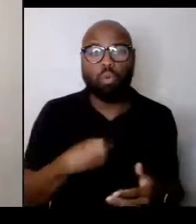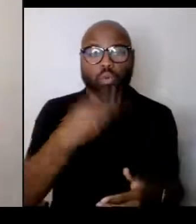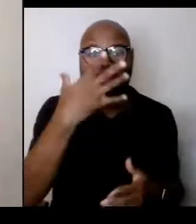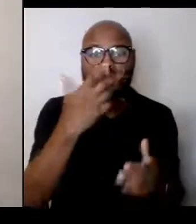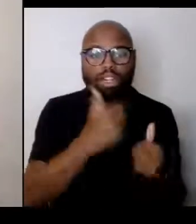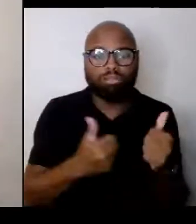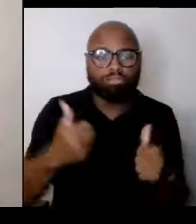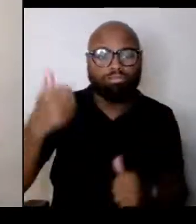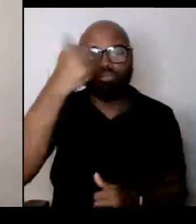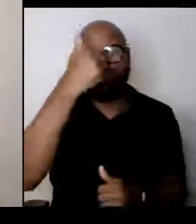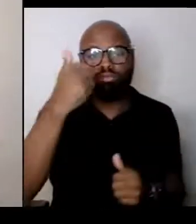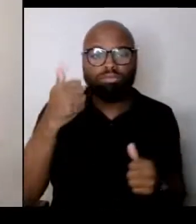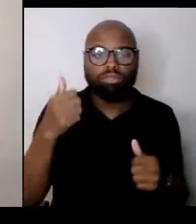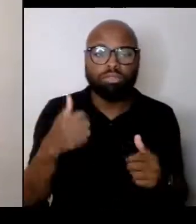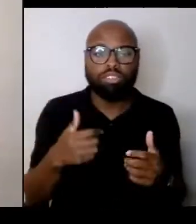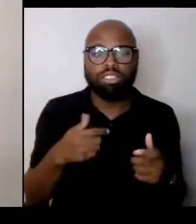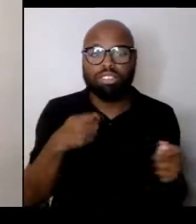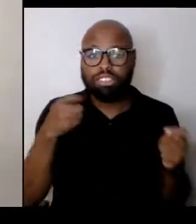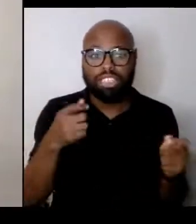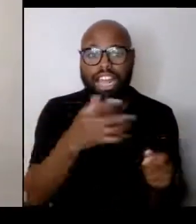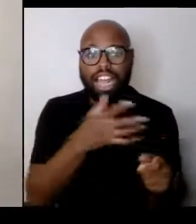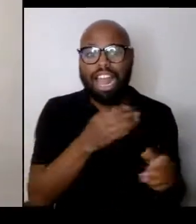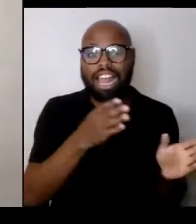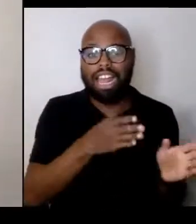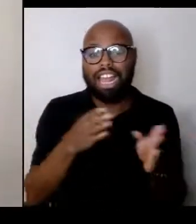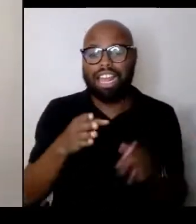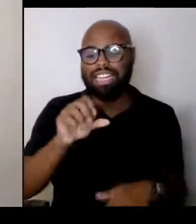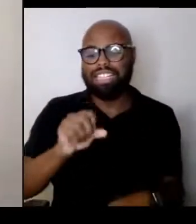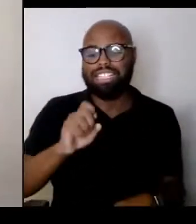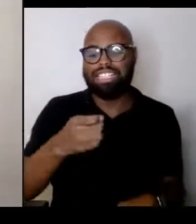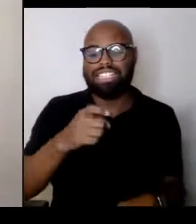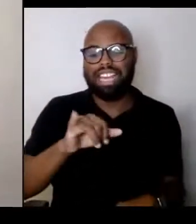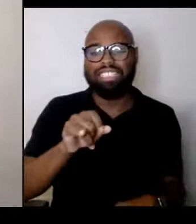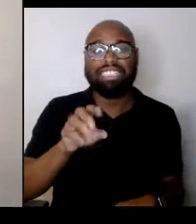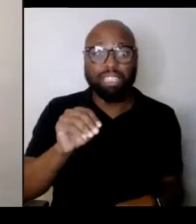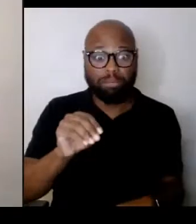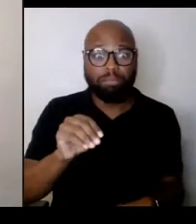and sexism. We know that looking ahead,